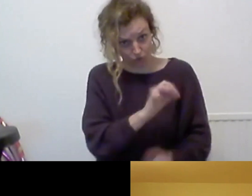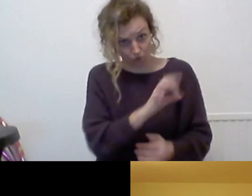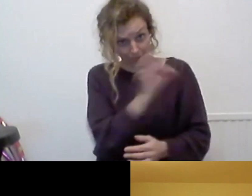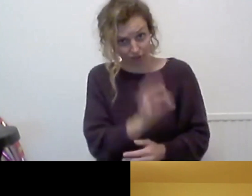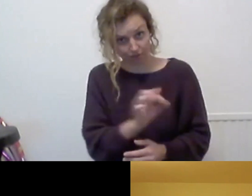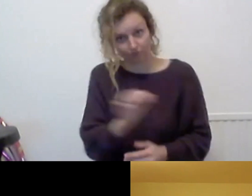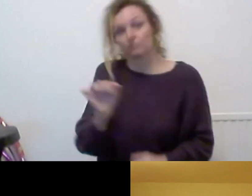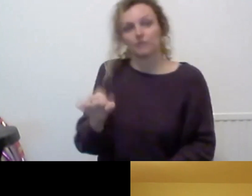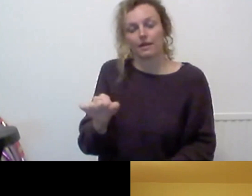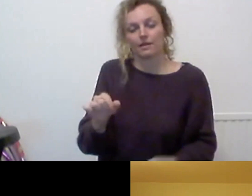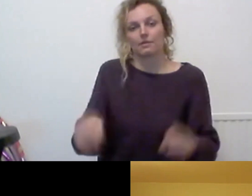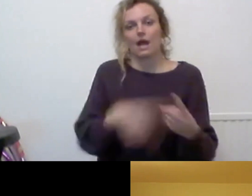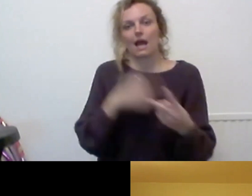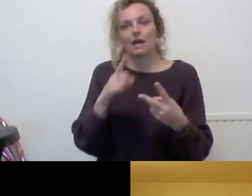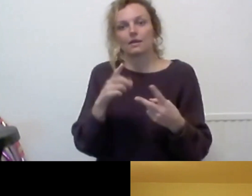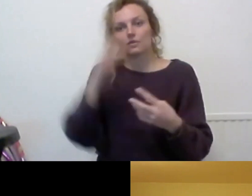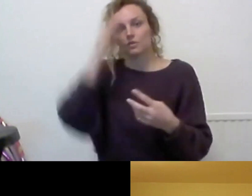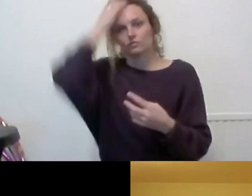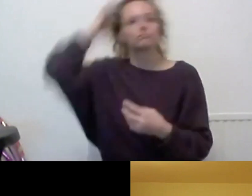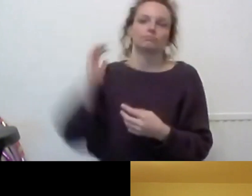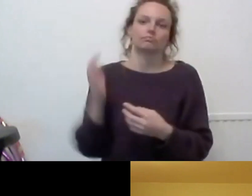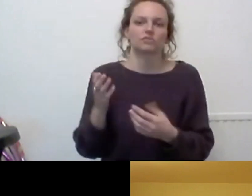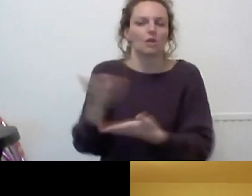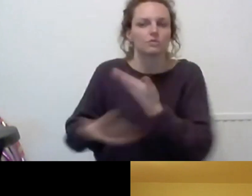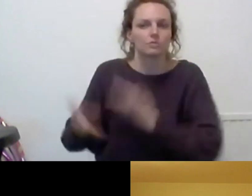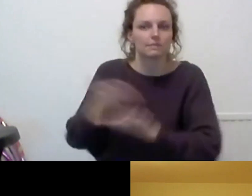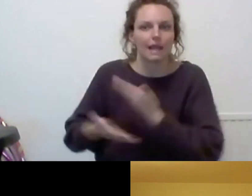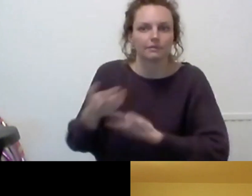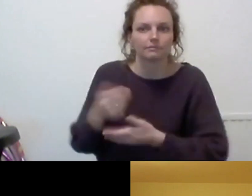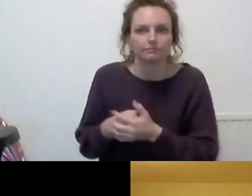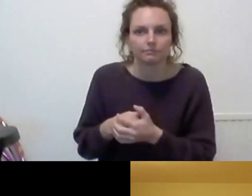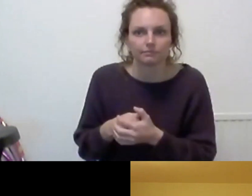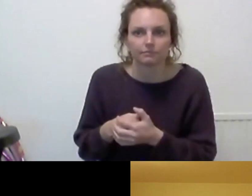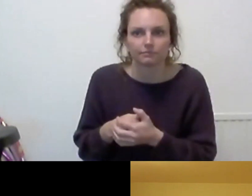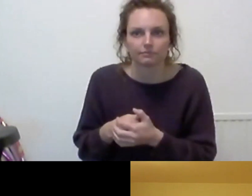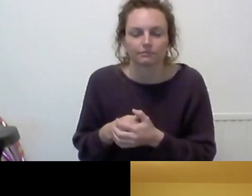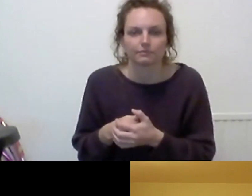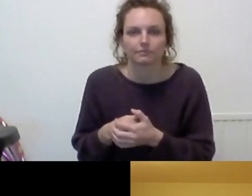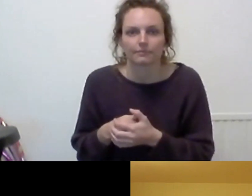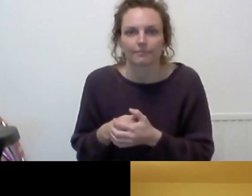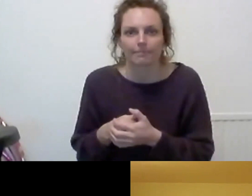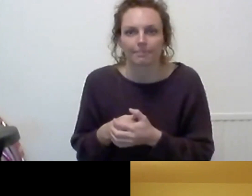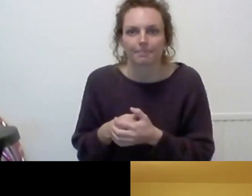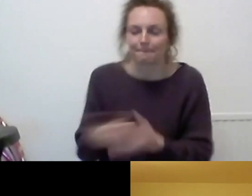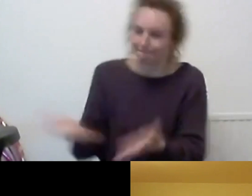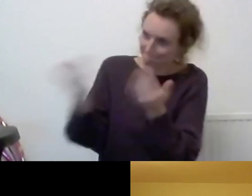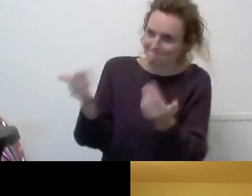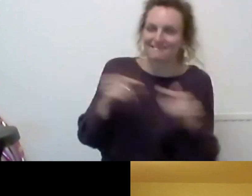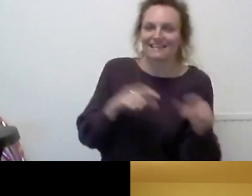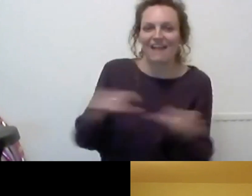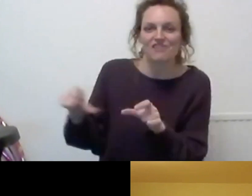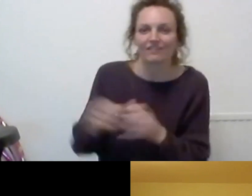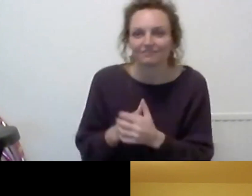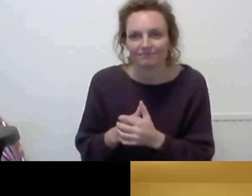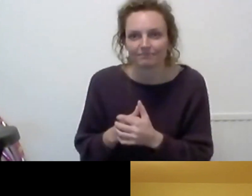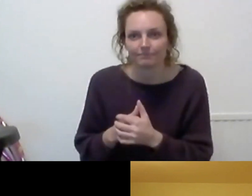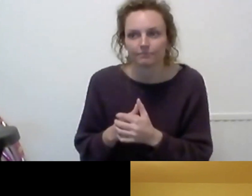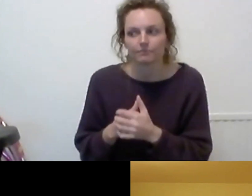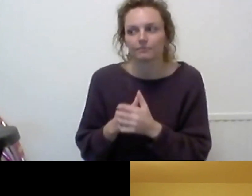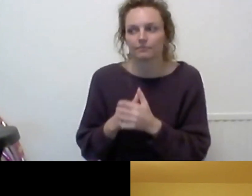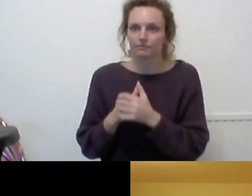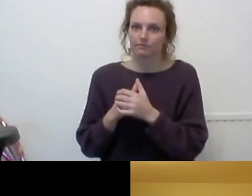And so okay. Yeah, go ahead. Yeah. So that So, I mean, there are some vaccines types that are used,